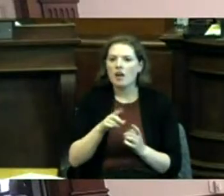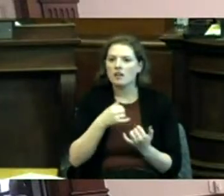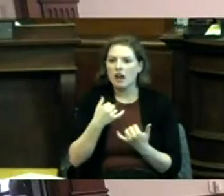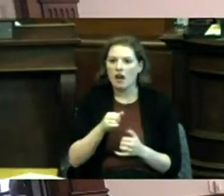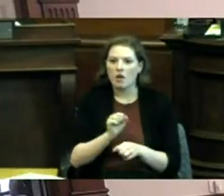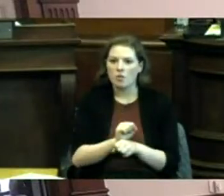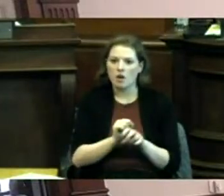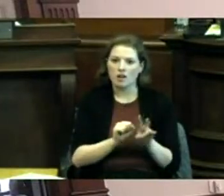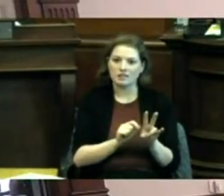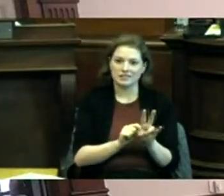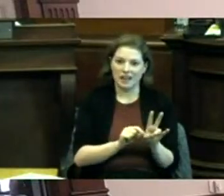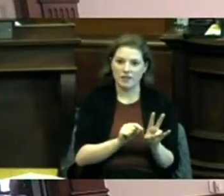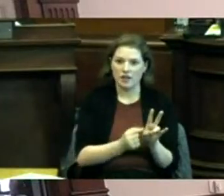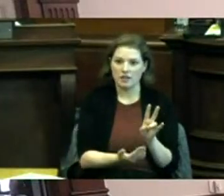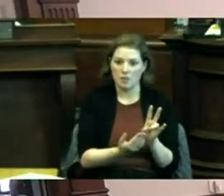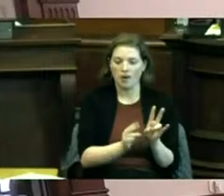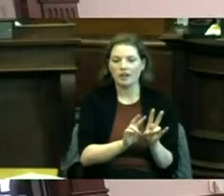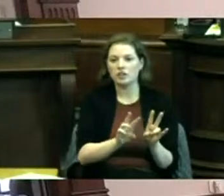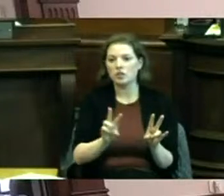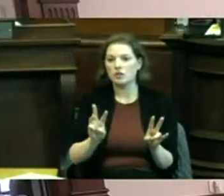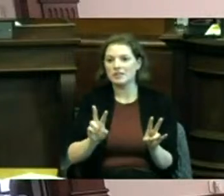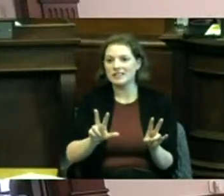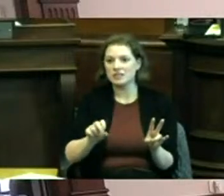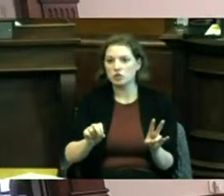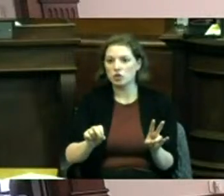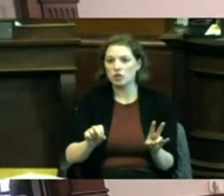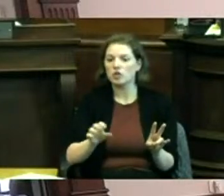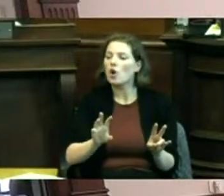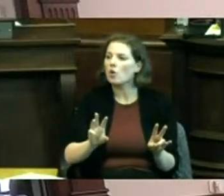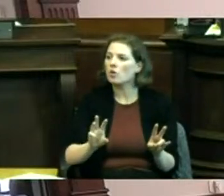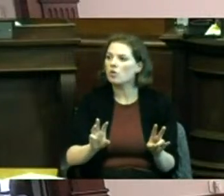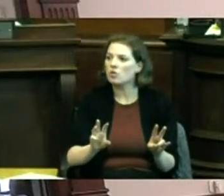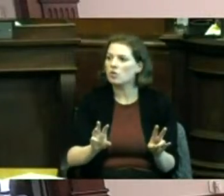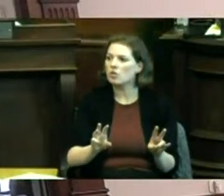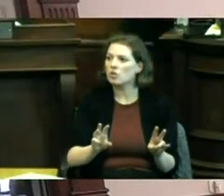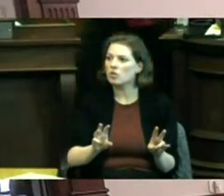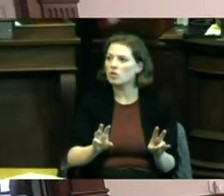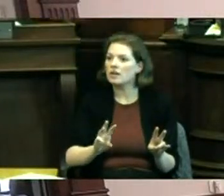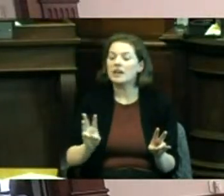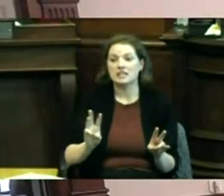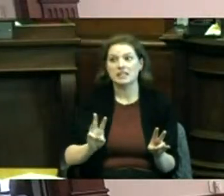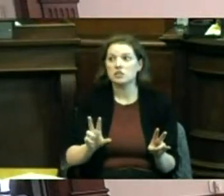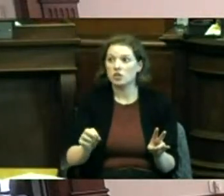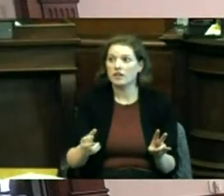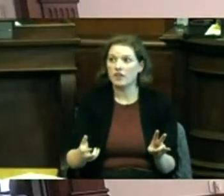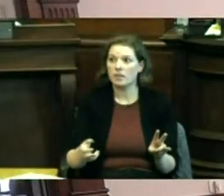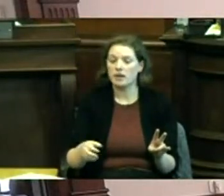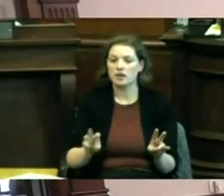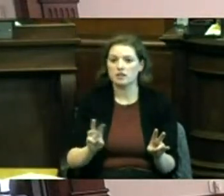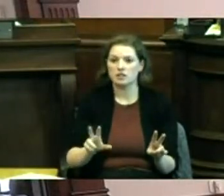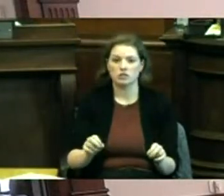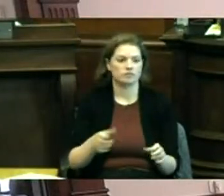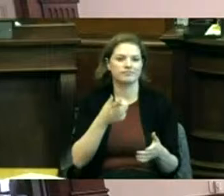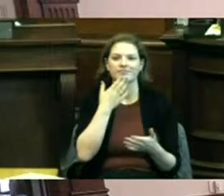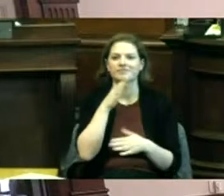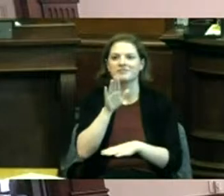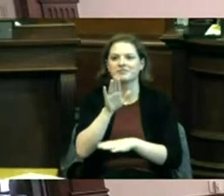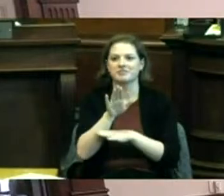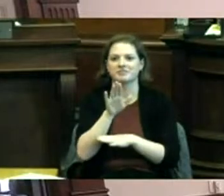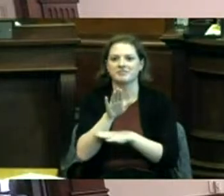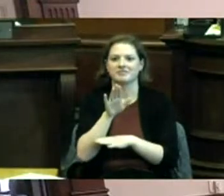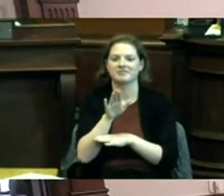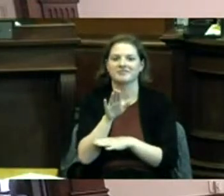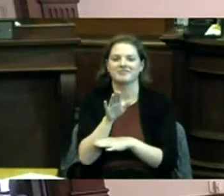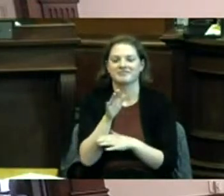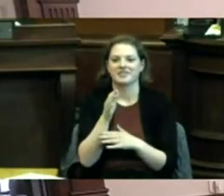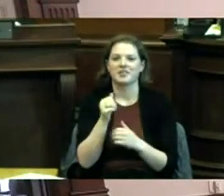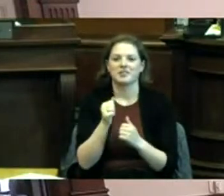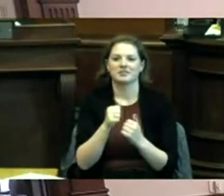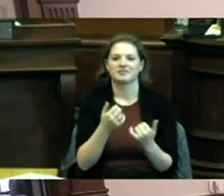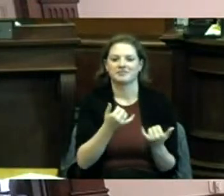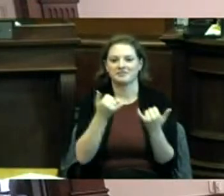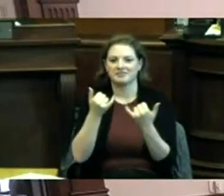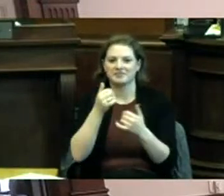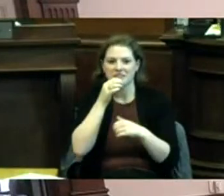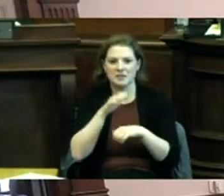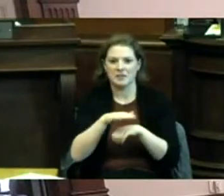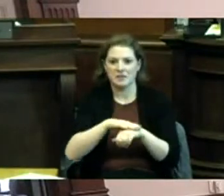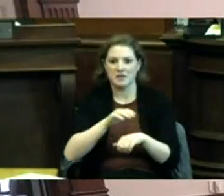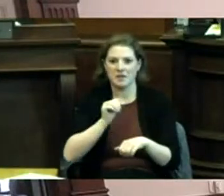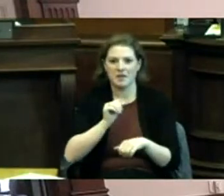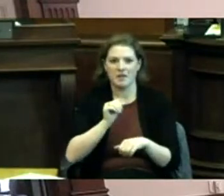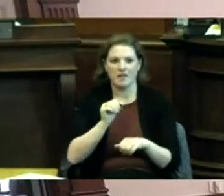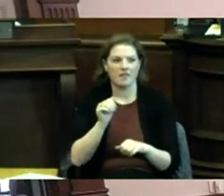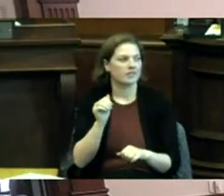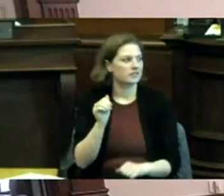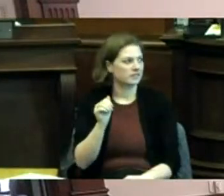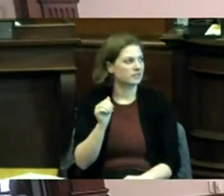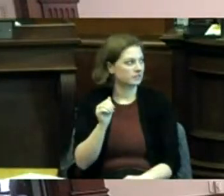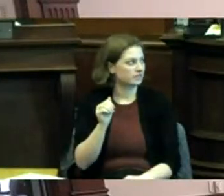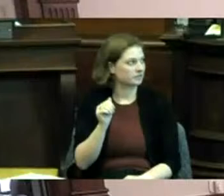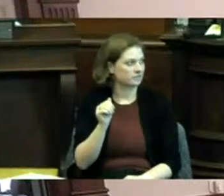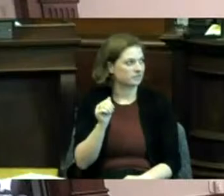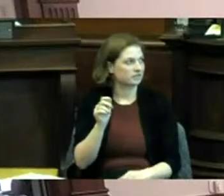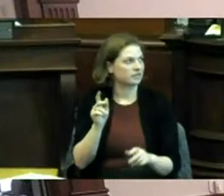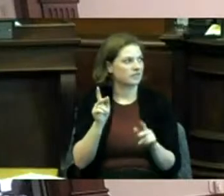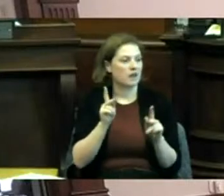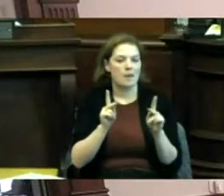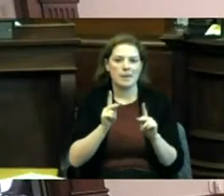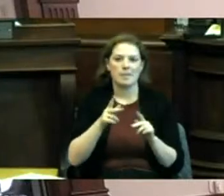was like. Peter Vasquez. Good